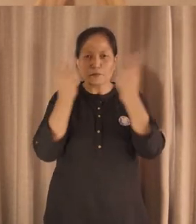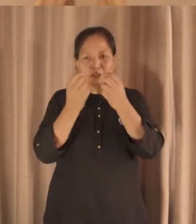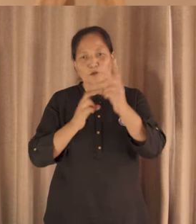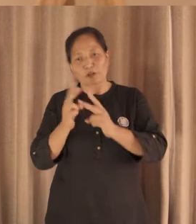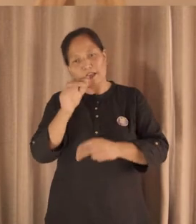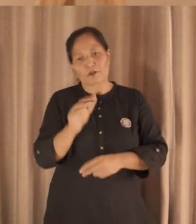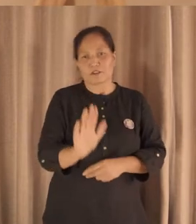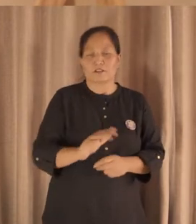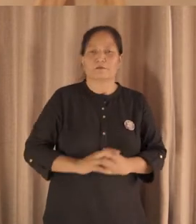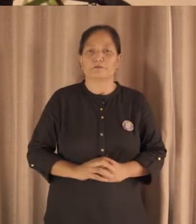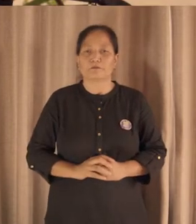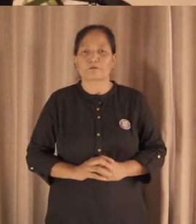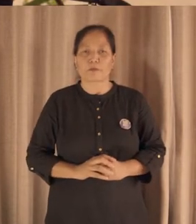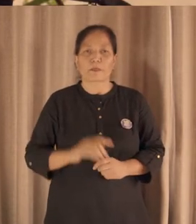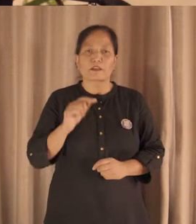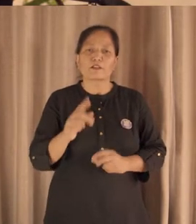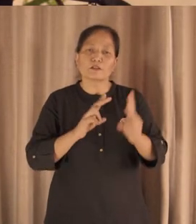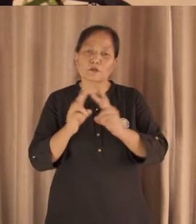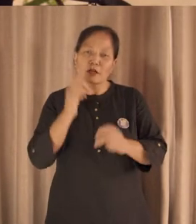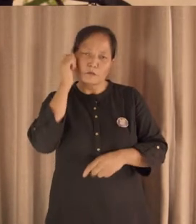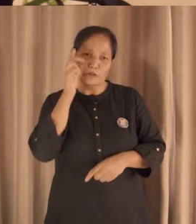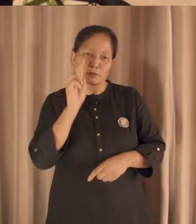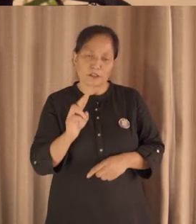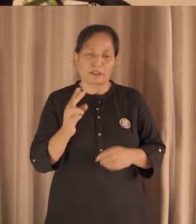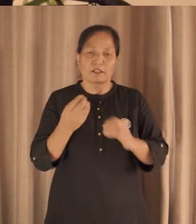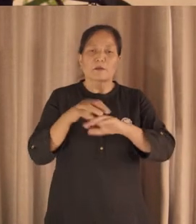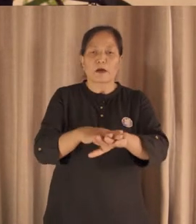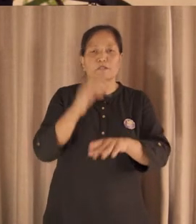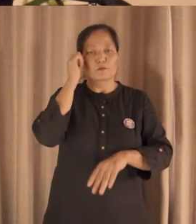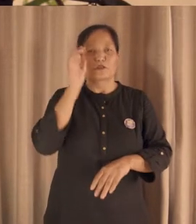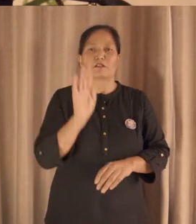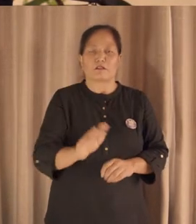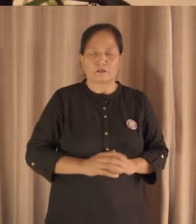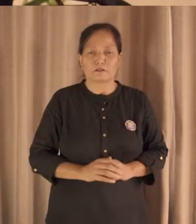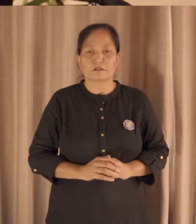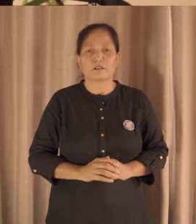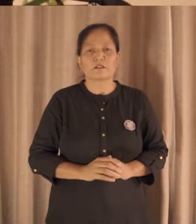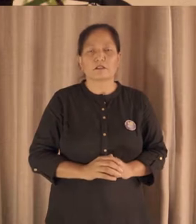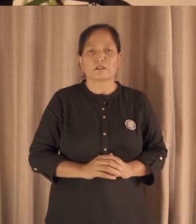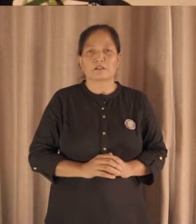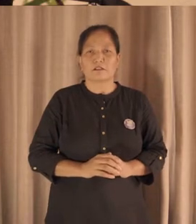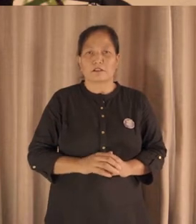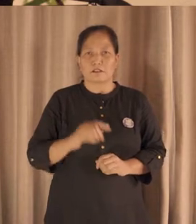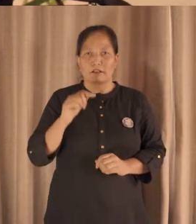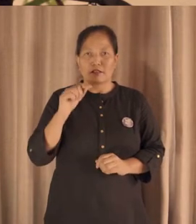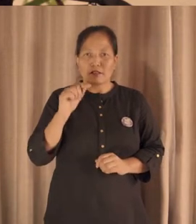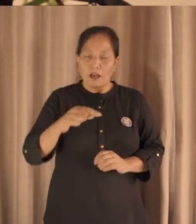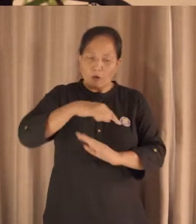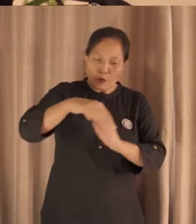are certain things that have been achieved but it has not been implemented with honesty. Whether it is force or pressure that need to be used or that we need to contribute.